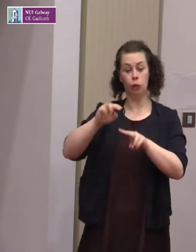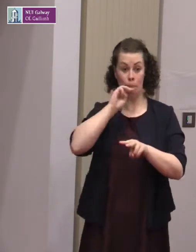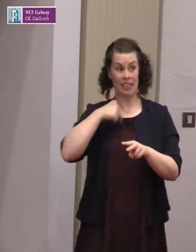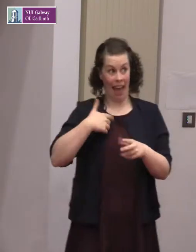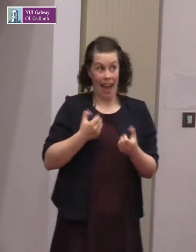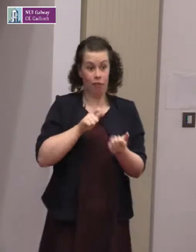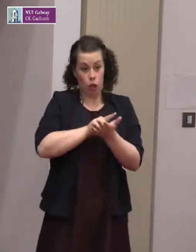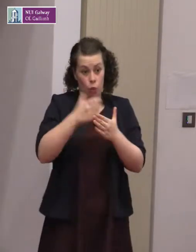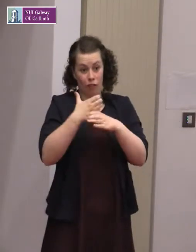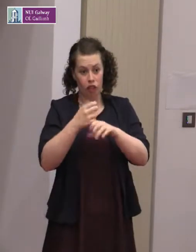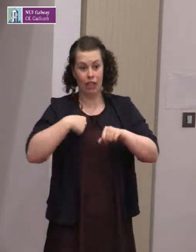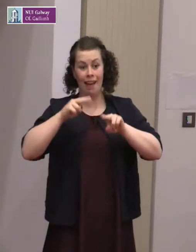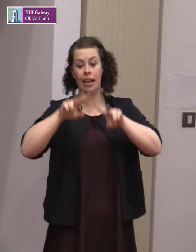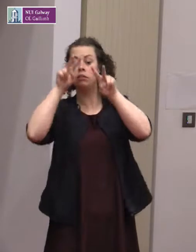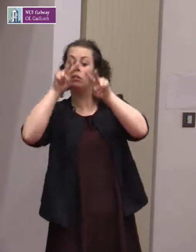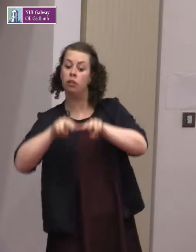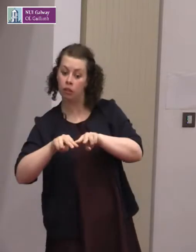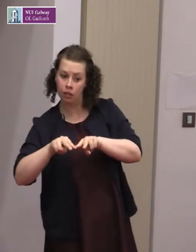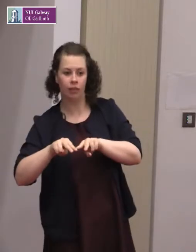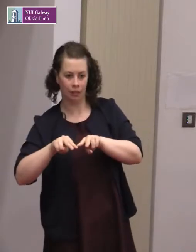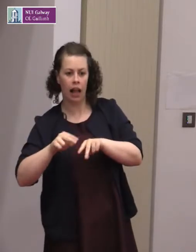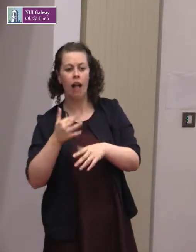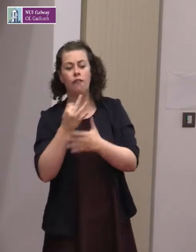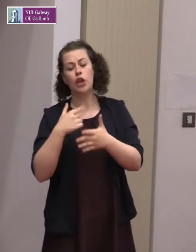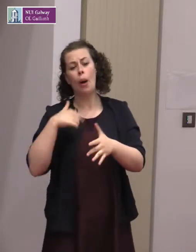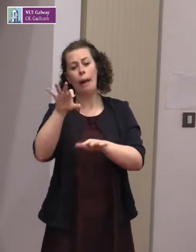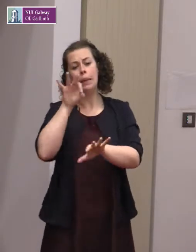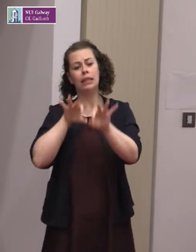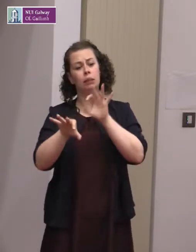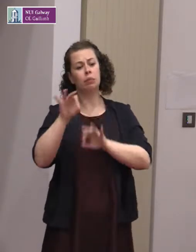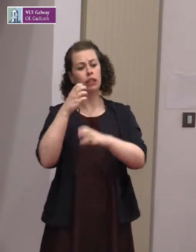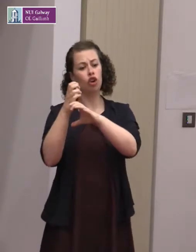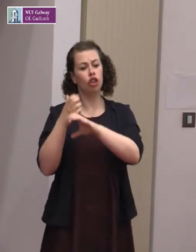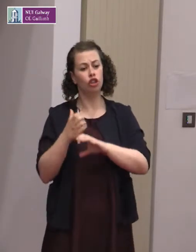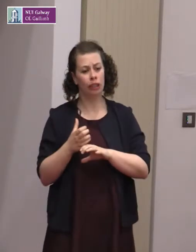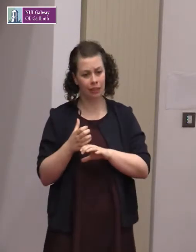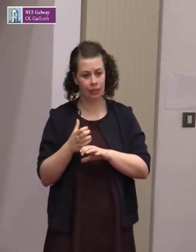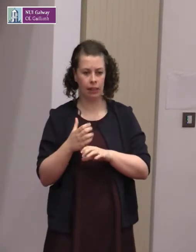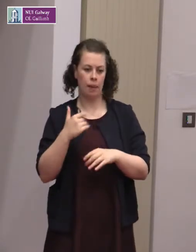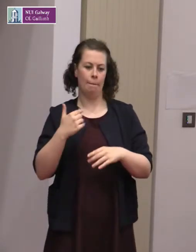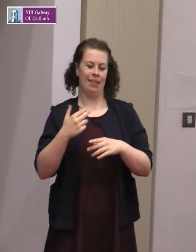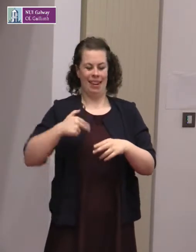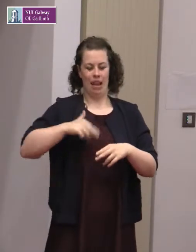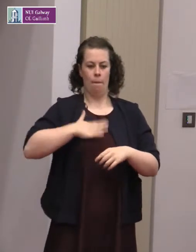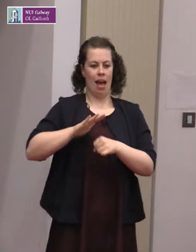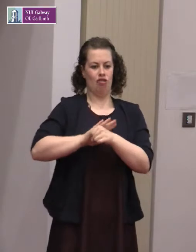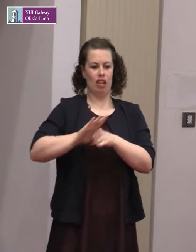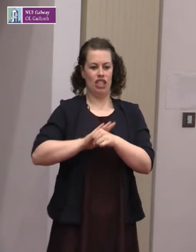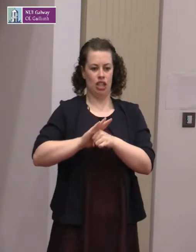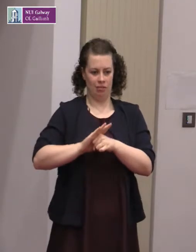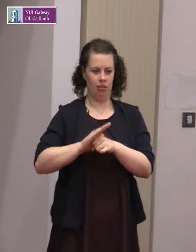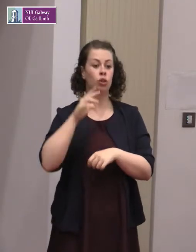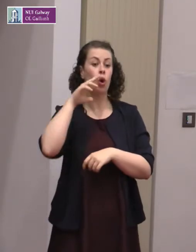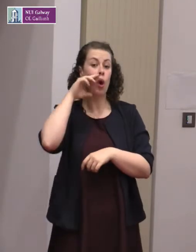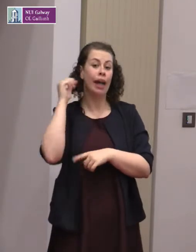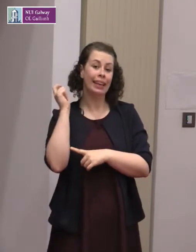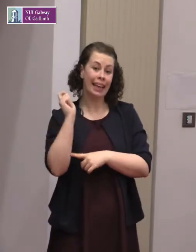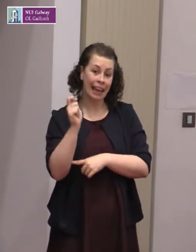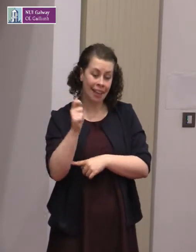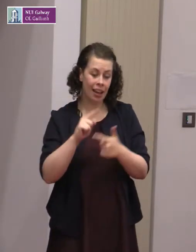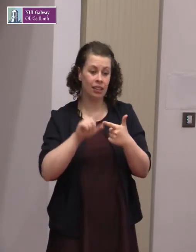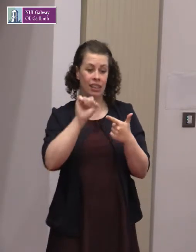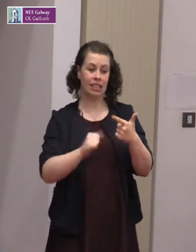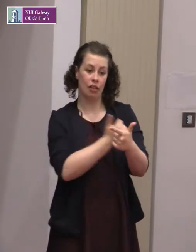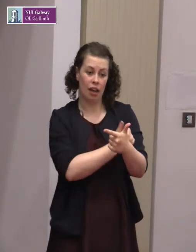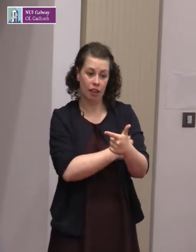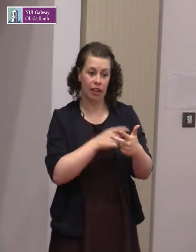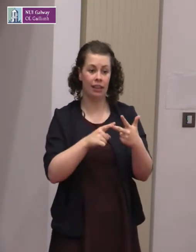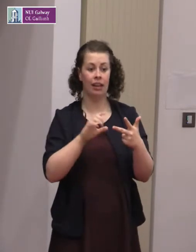I looked through a couple of countries selected by region – Kenya, South Africa, Morocco,